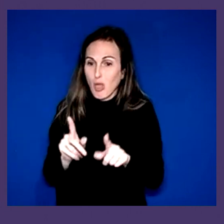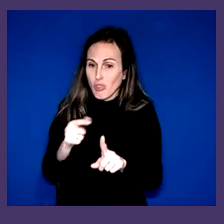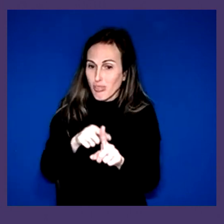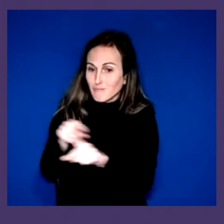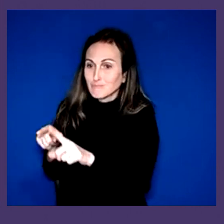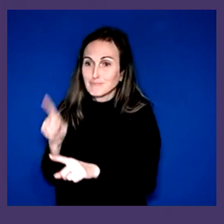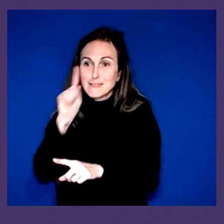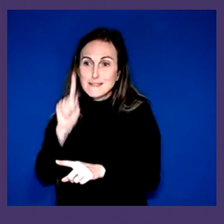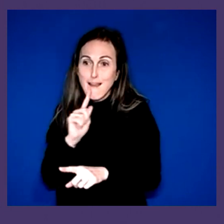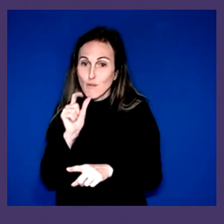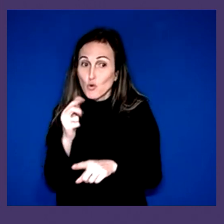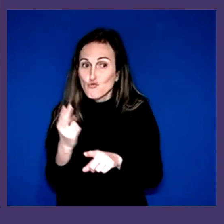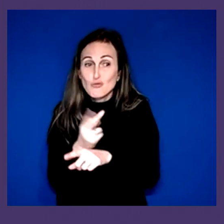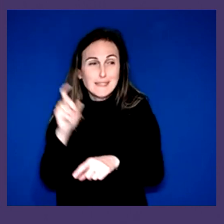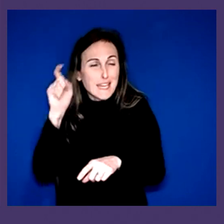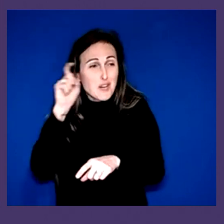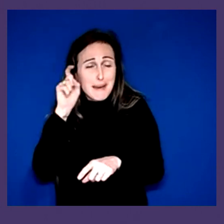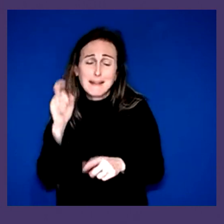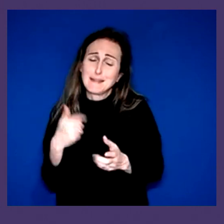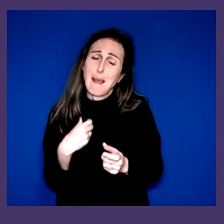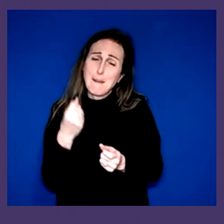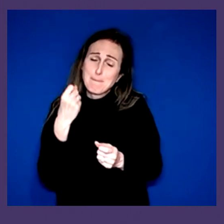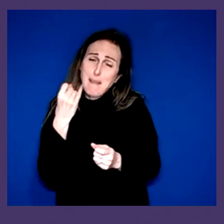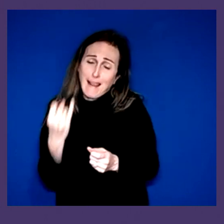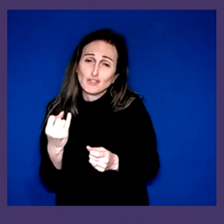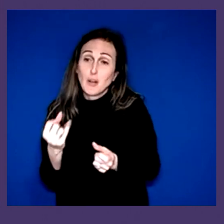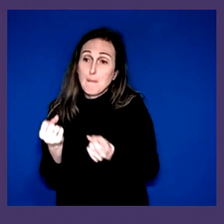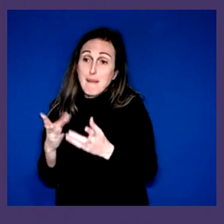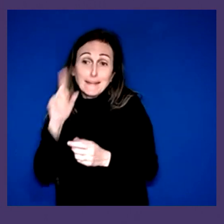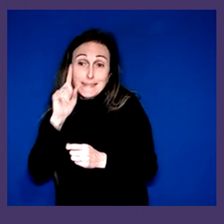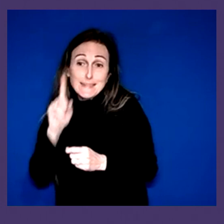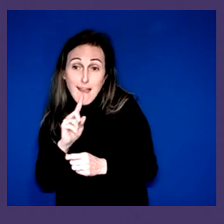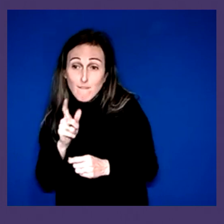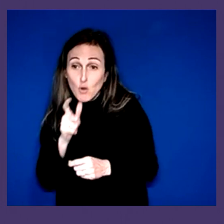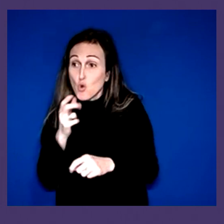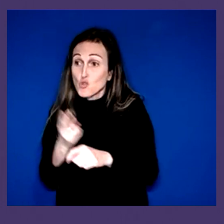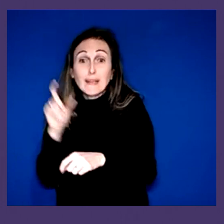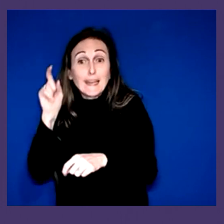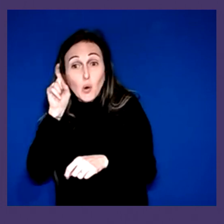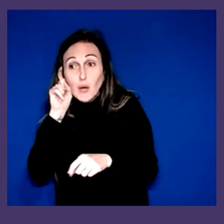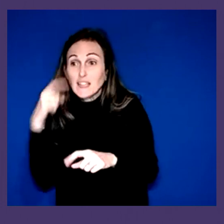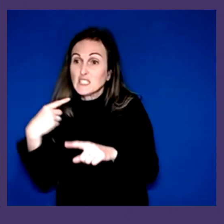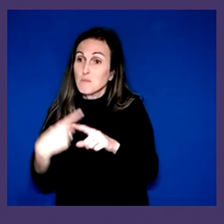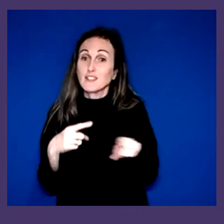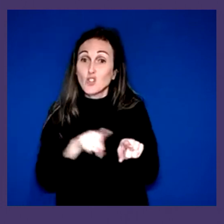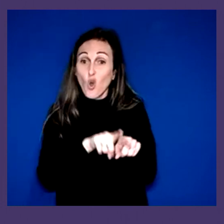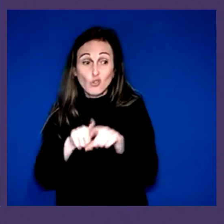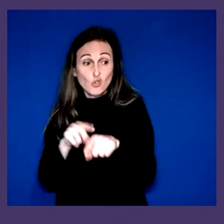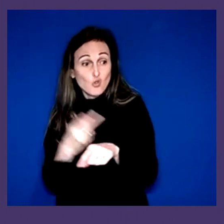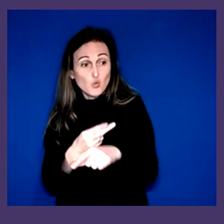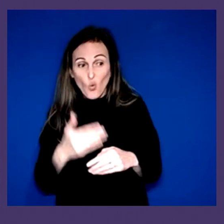a big overlap between those who also use Windows. I feel like it's my mission to make sure that it's good.